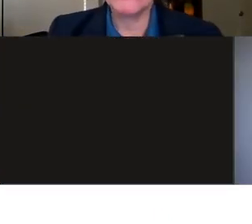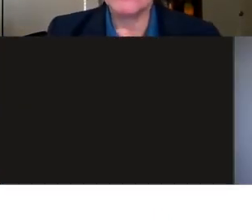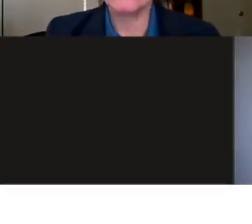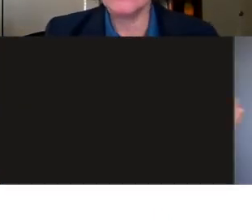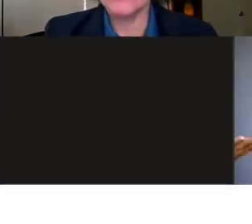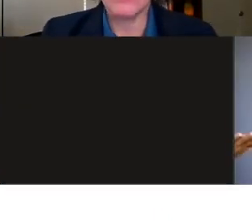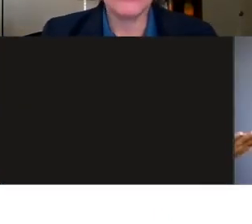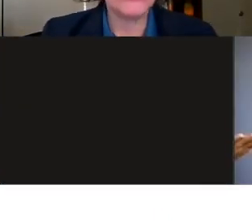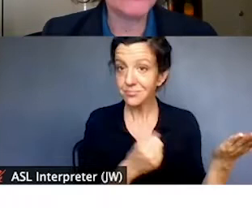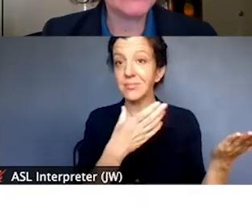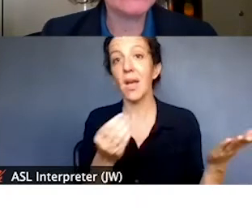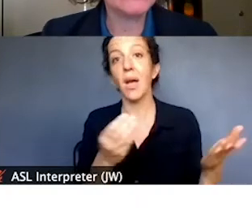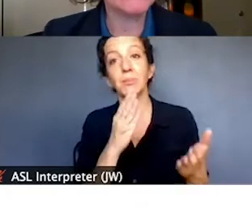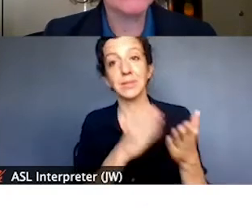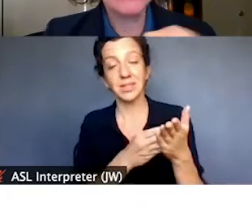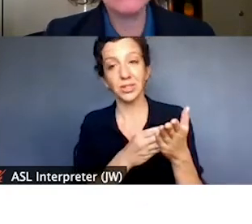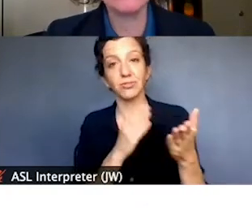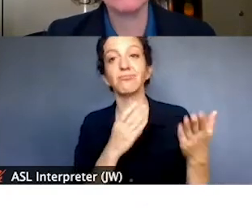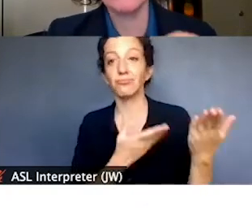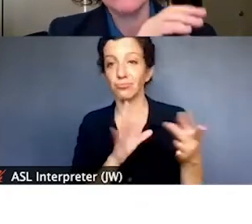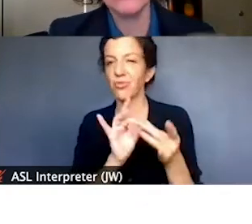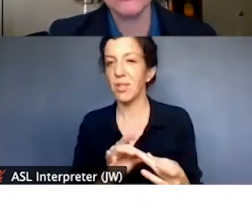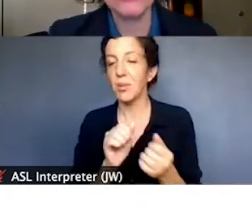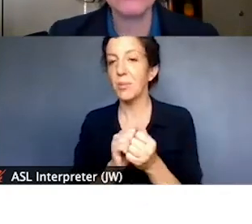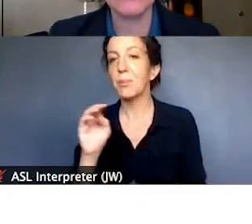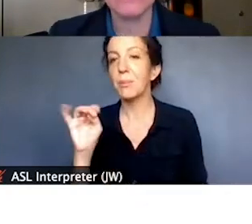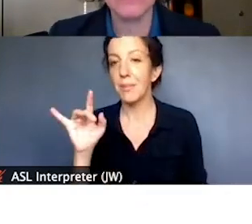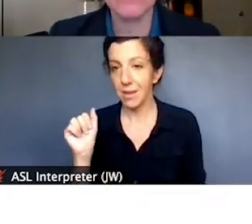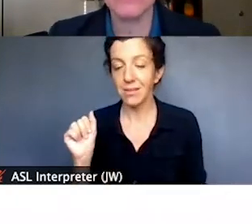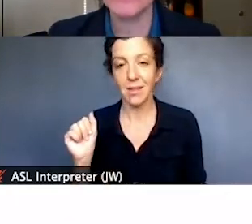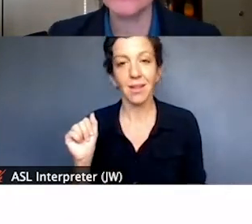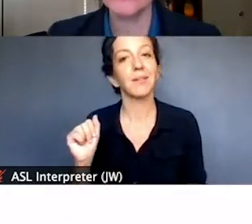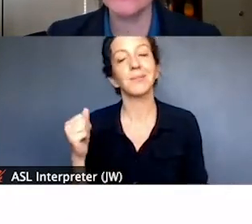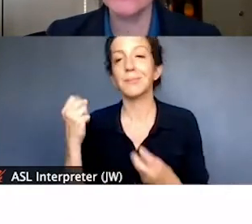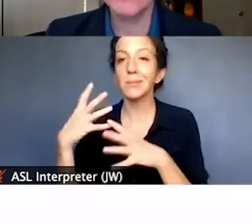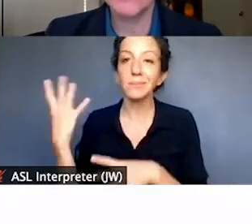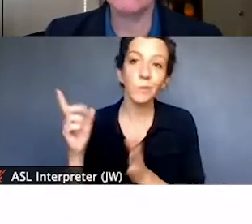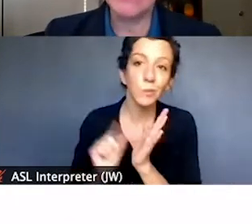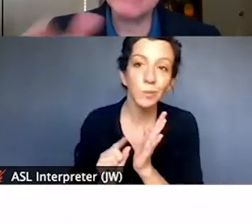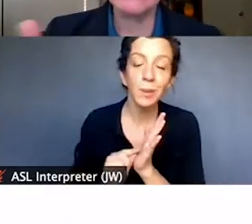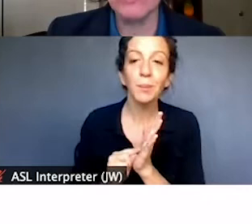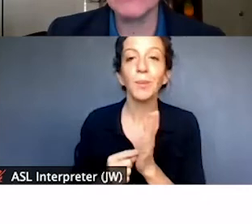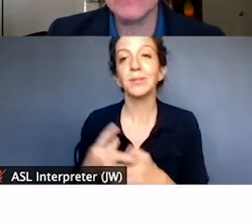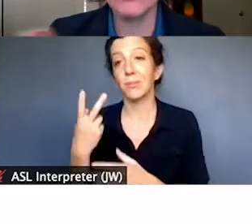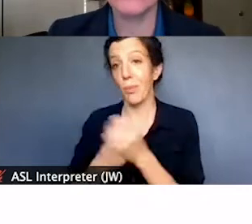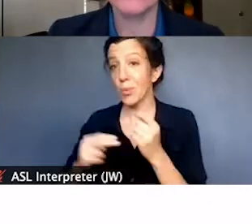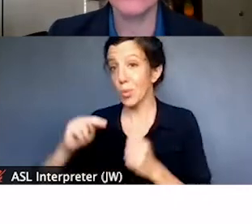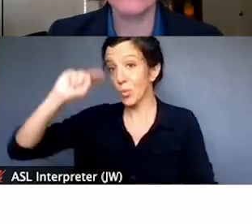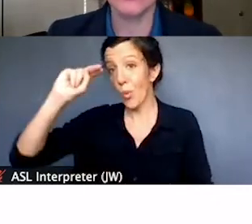that's the Zuckerberg you think it is. Teachers Association, unions especially. And then we have business organizations on the no side,